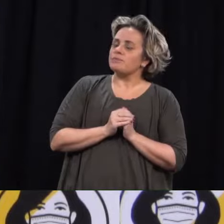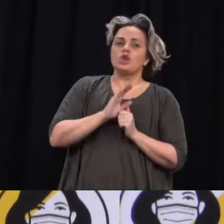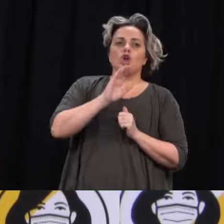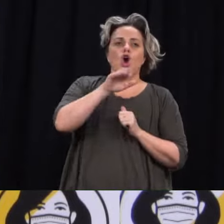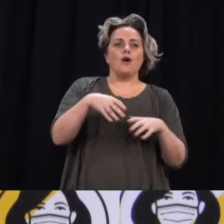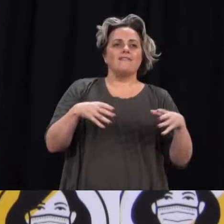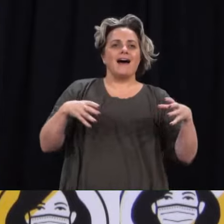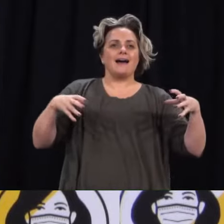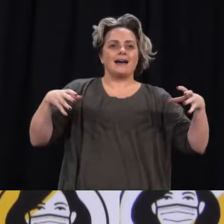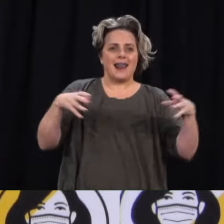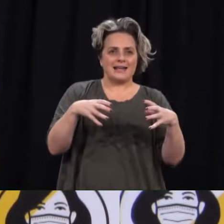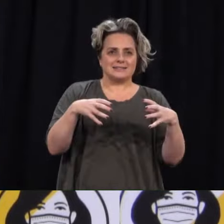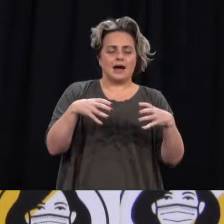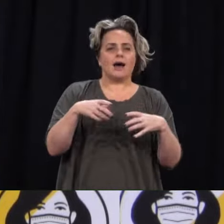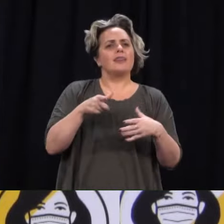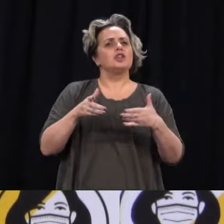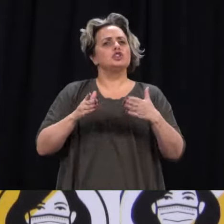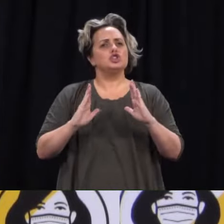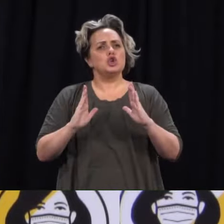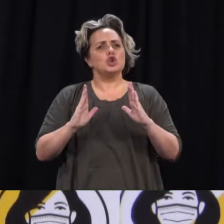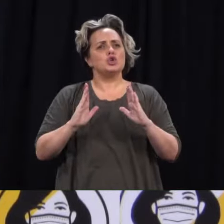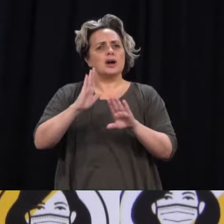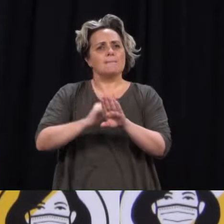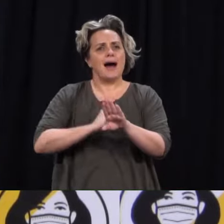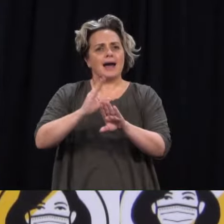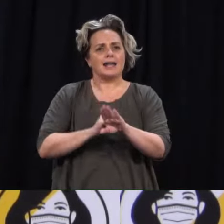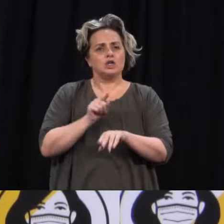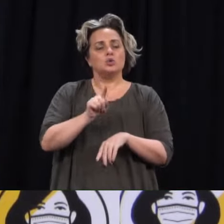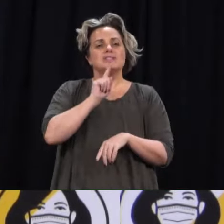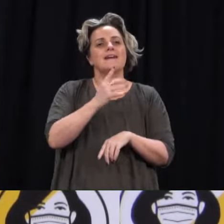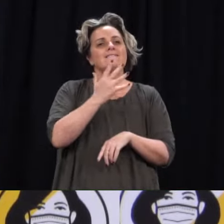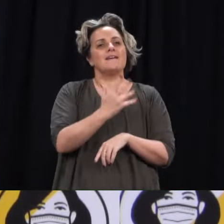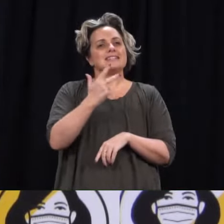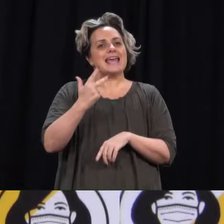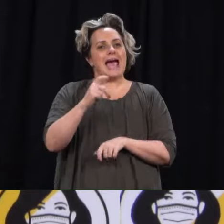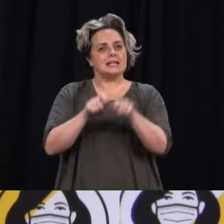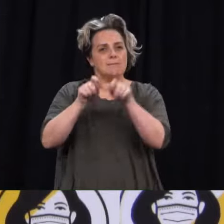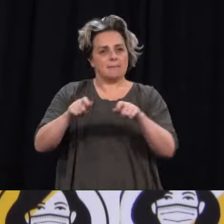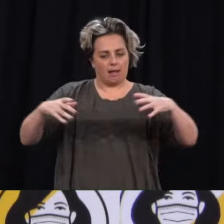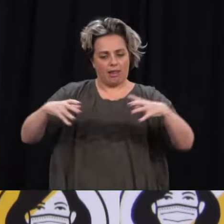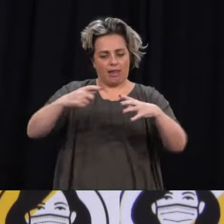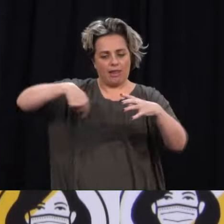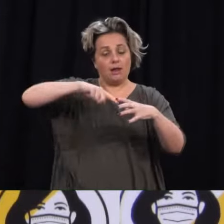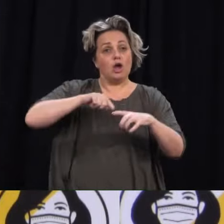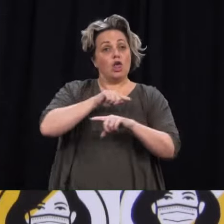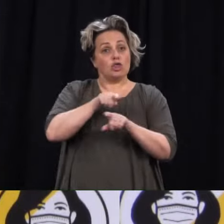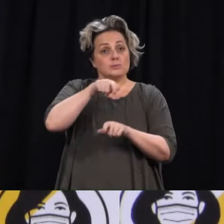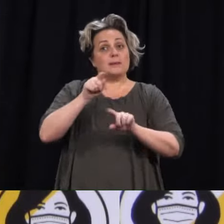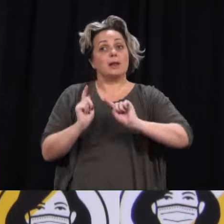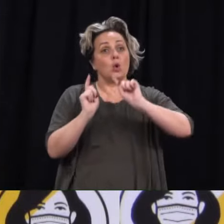making for their vehicles nations. Dr Bloomfield, the church